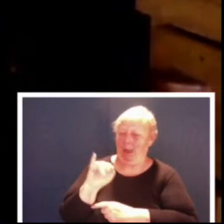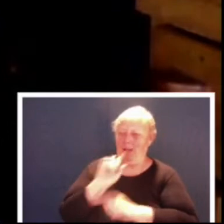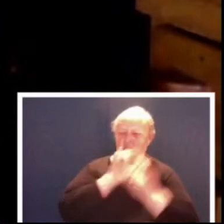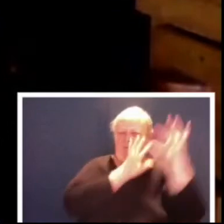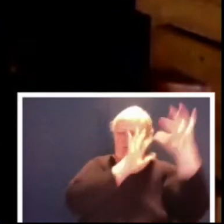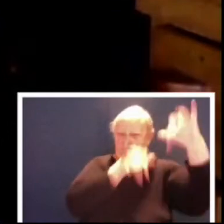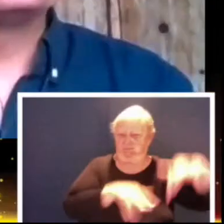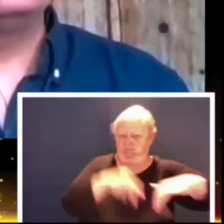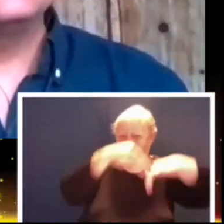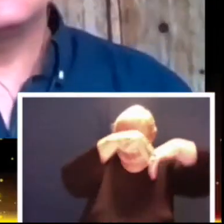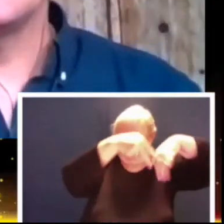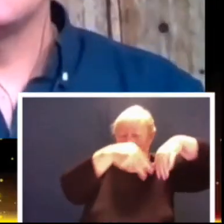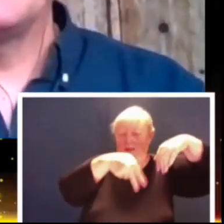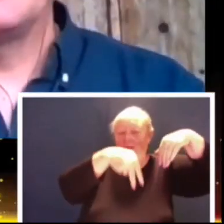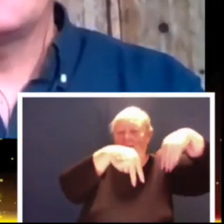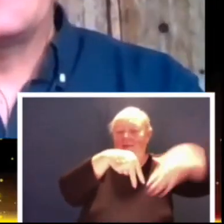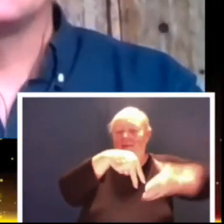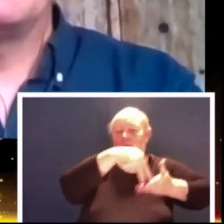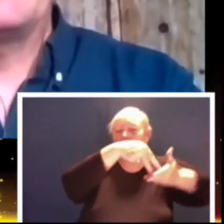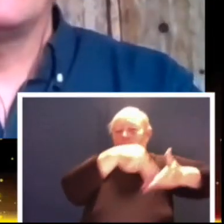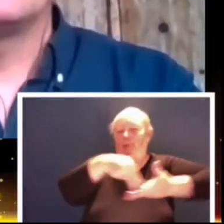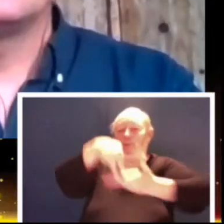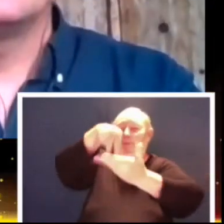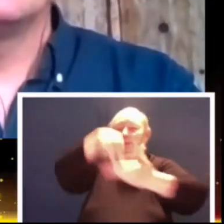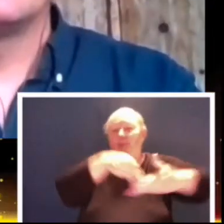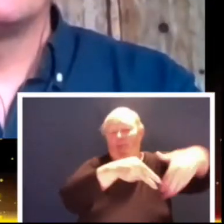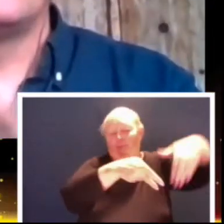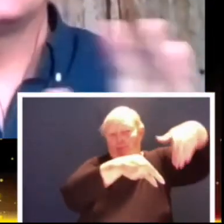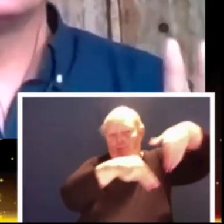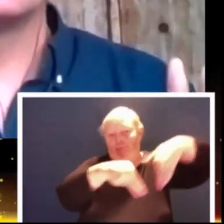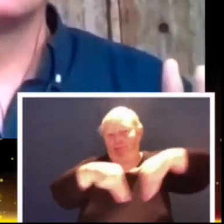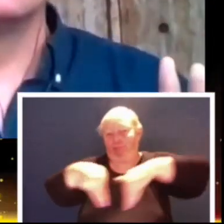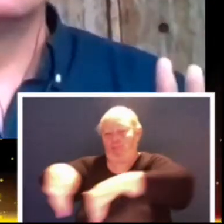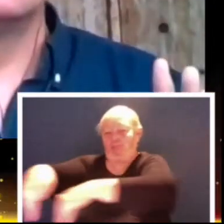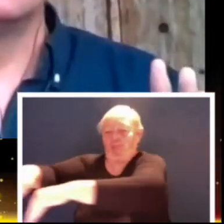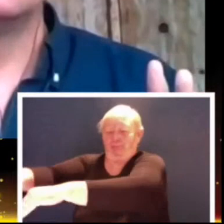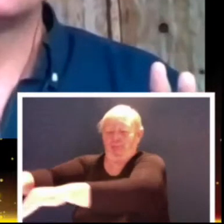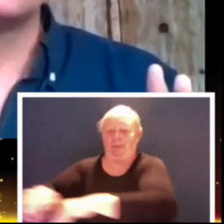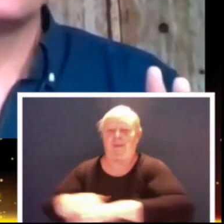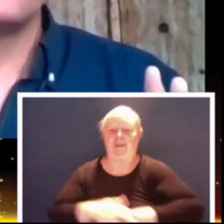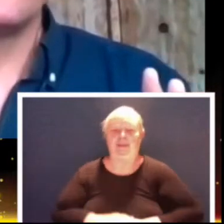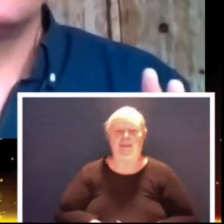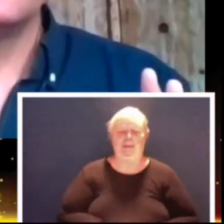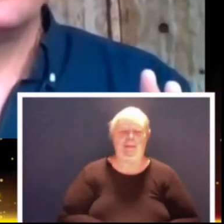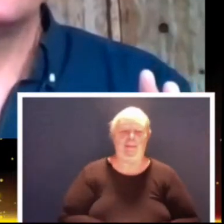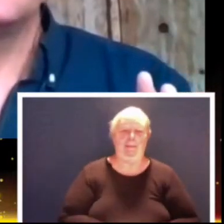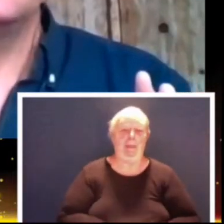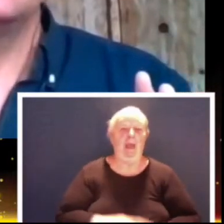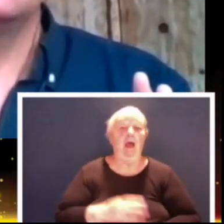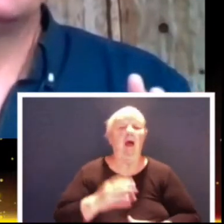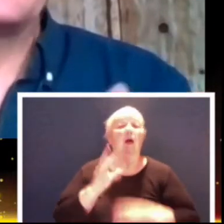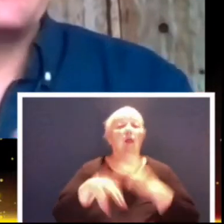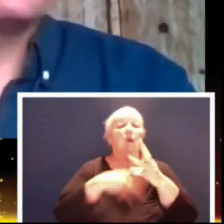So, shifting gears a little bit to ask about the wider social world as we perhaps move